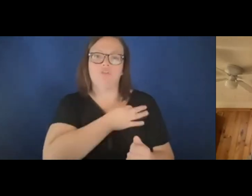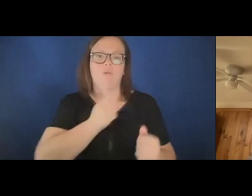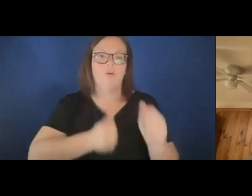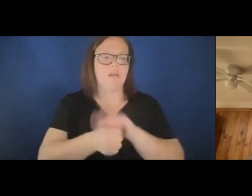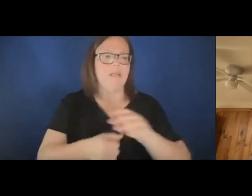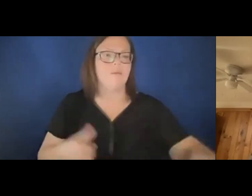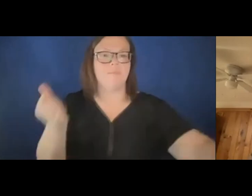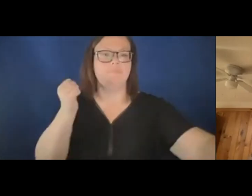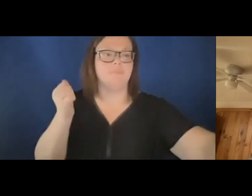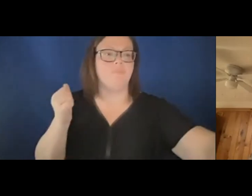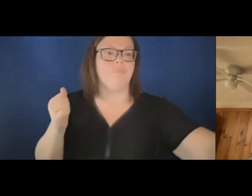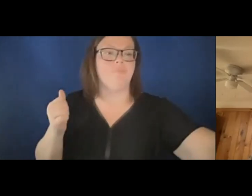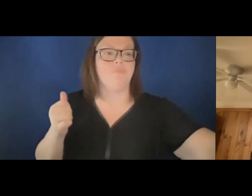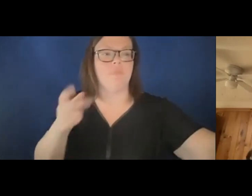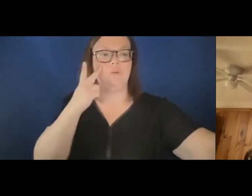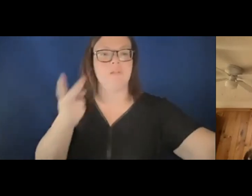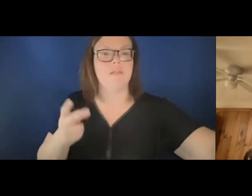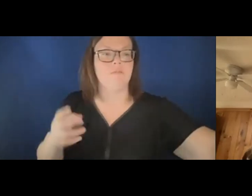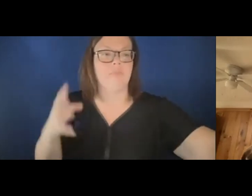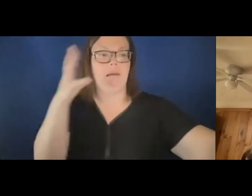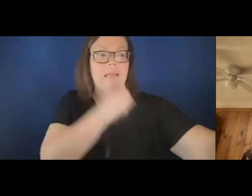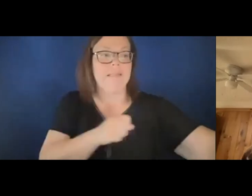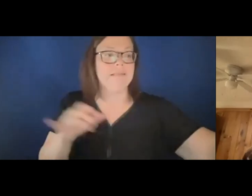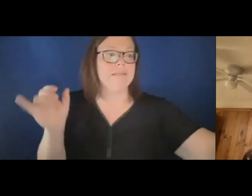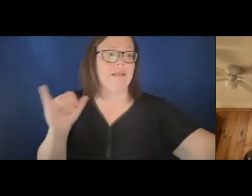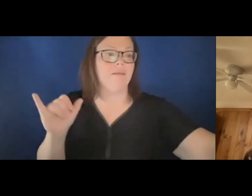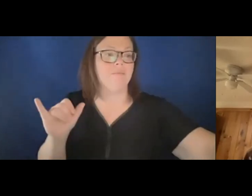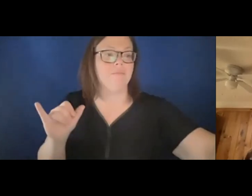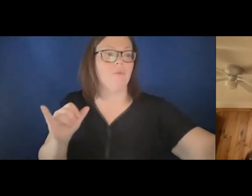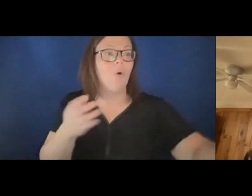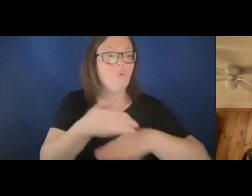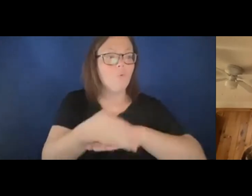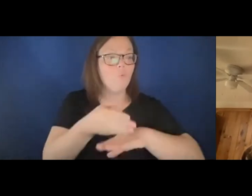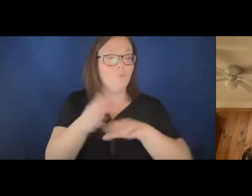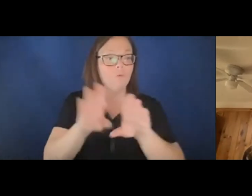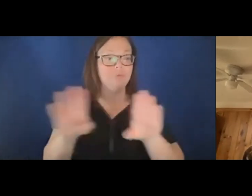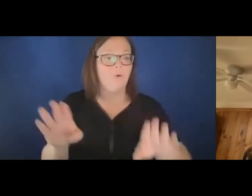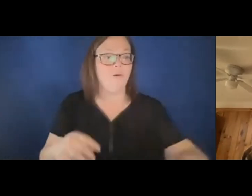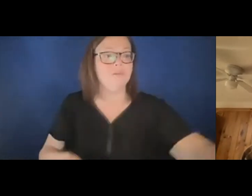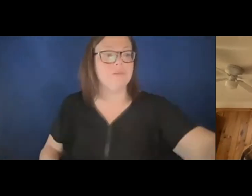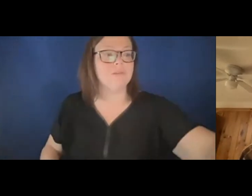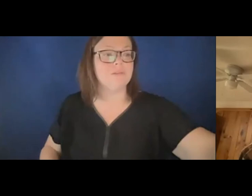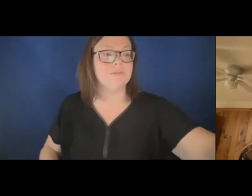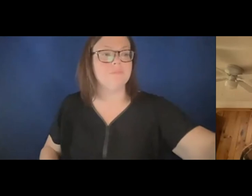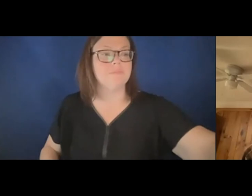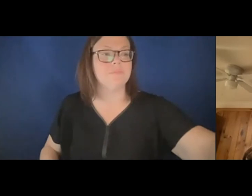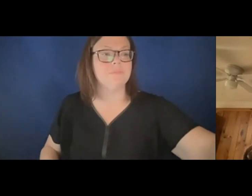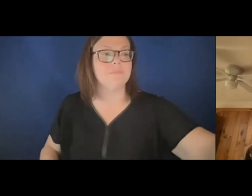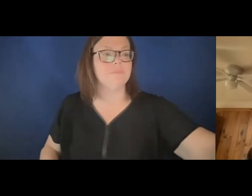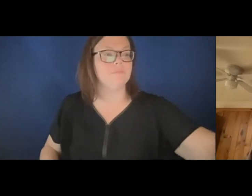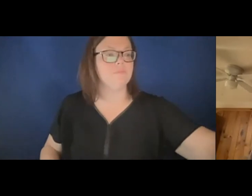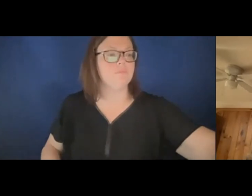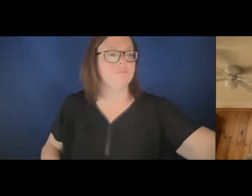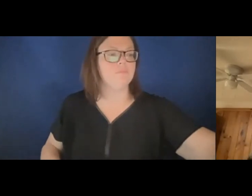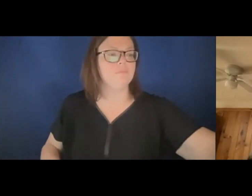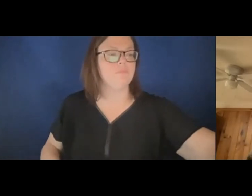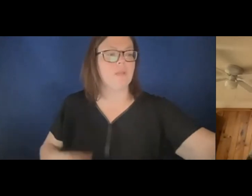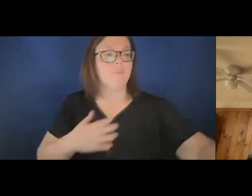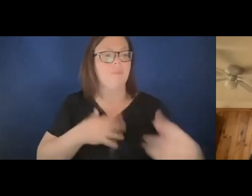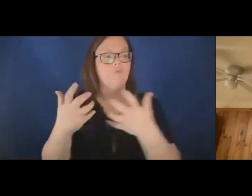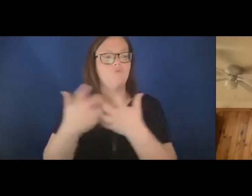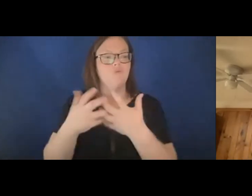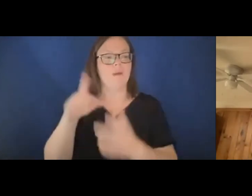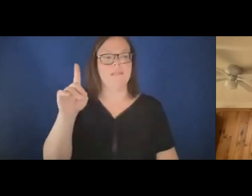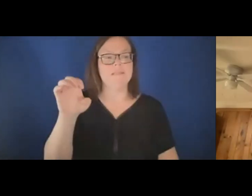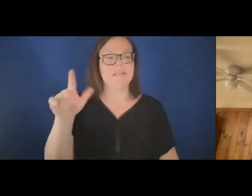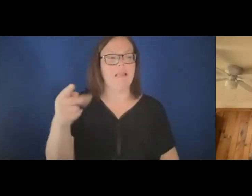And behind me is, I guess, like wooden walls. My roommate, Delilah, is--she's making fun